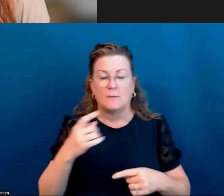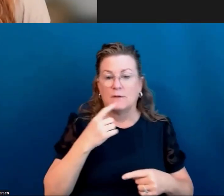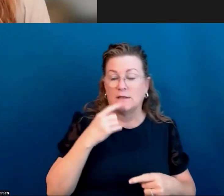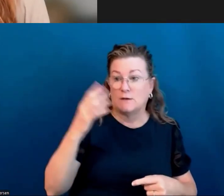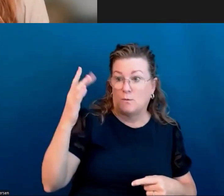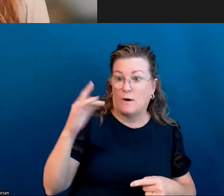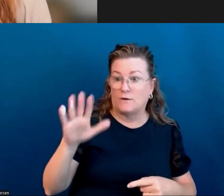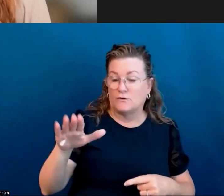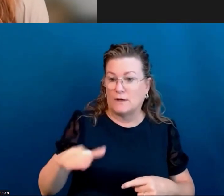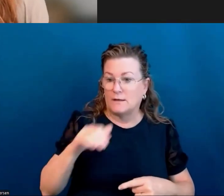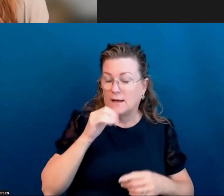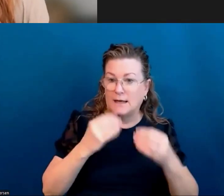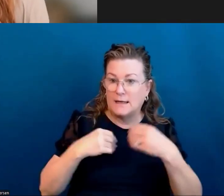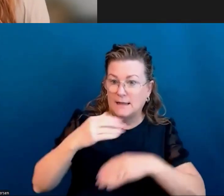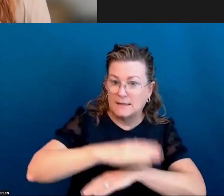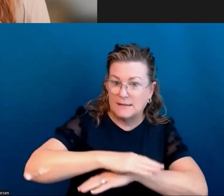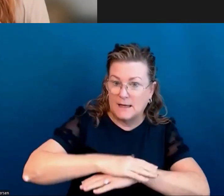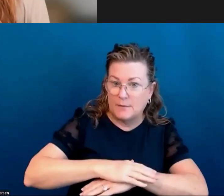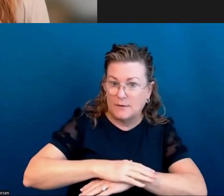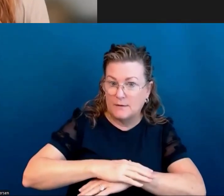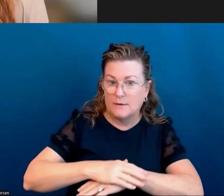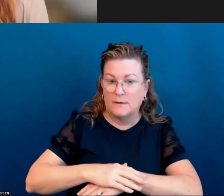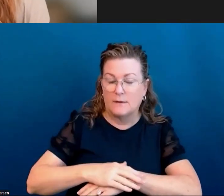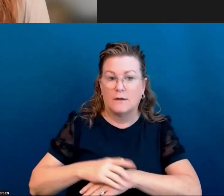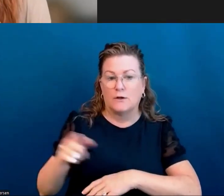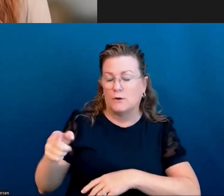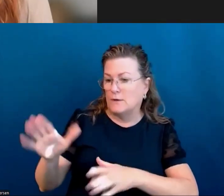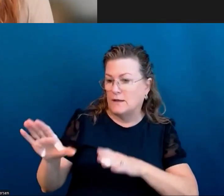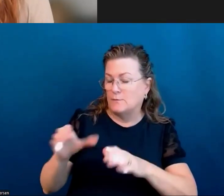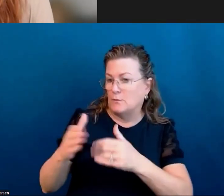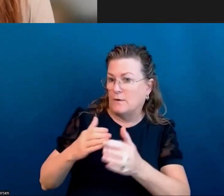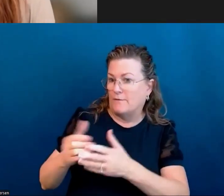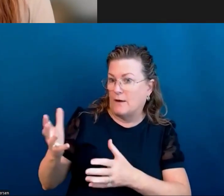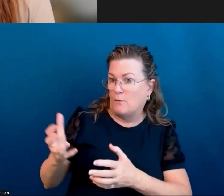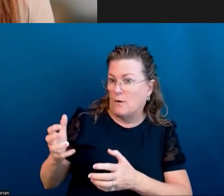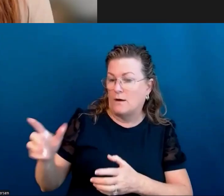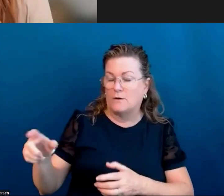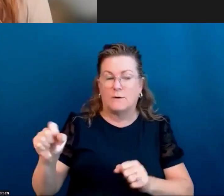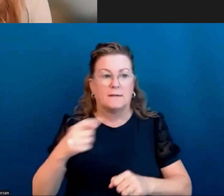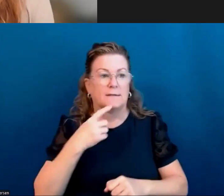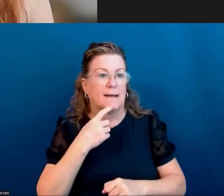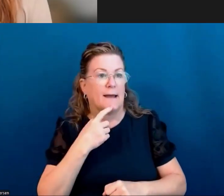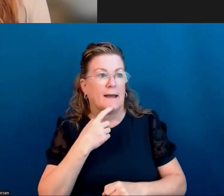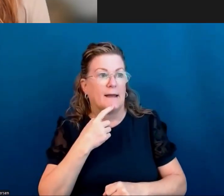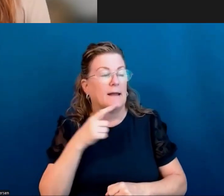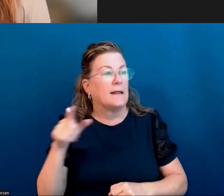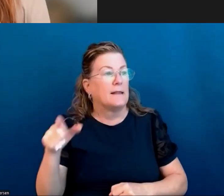your child not eating at the table, you let them do whatever they want. Say, this is what makes them feel safe and